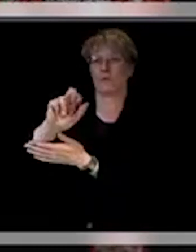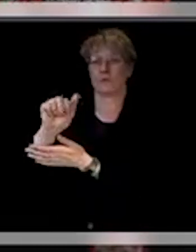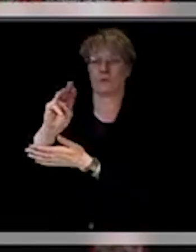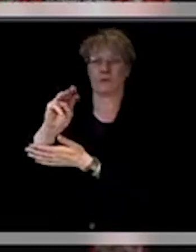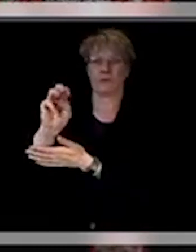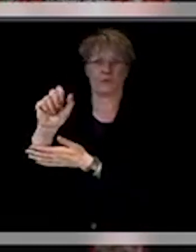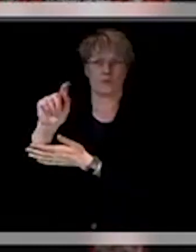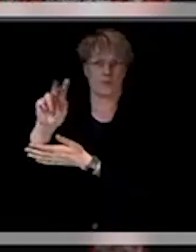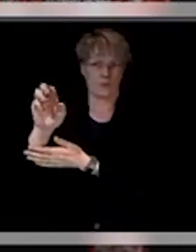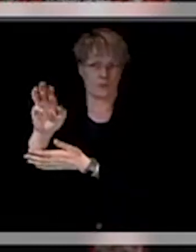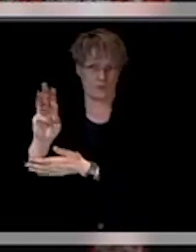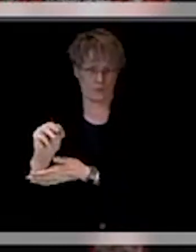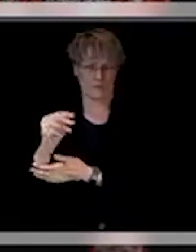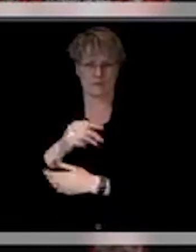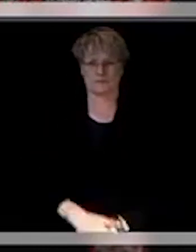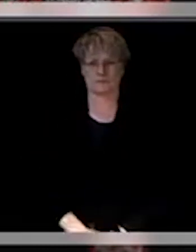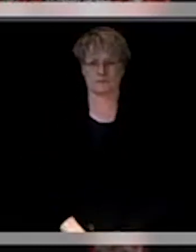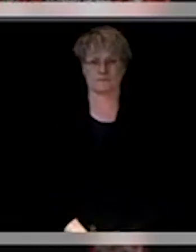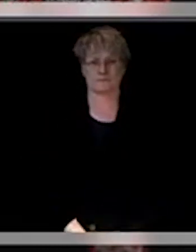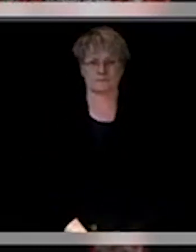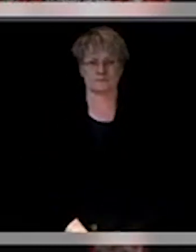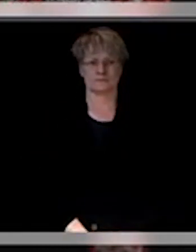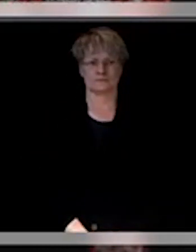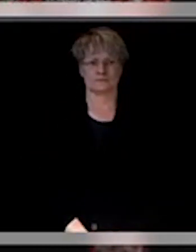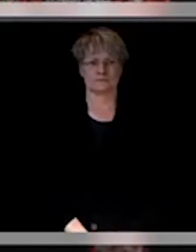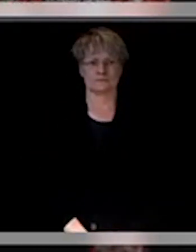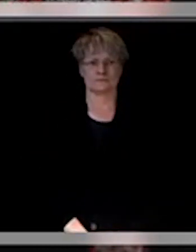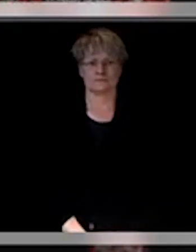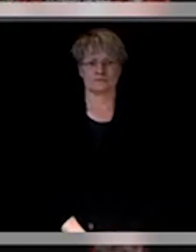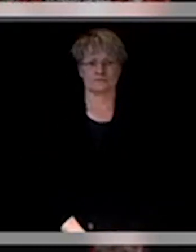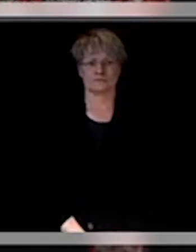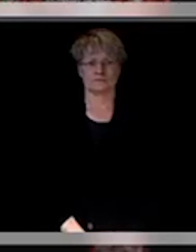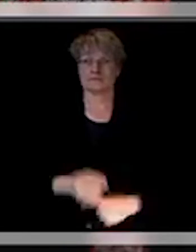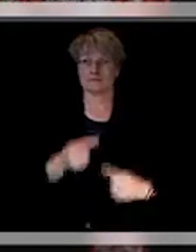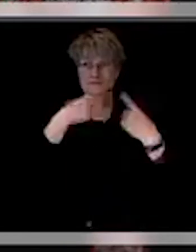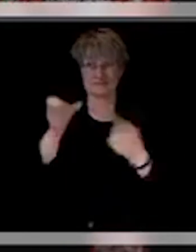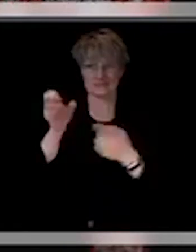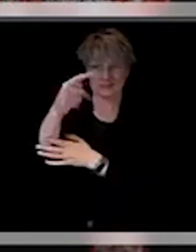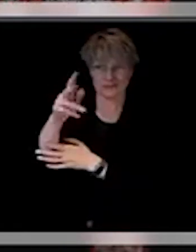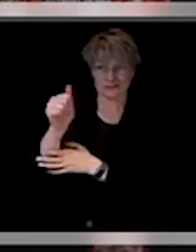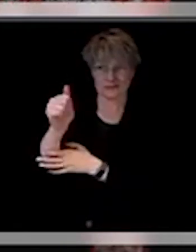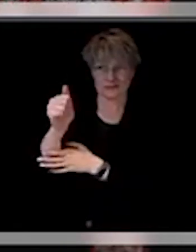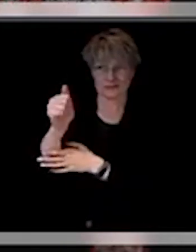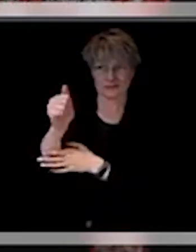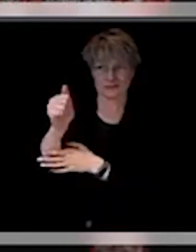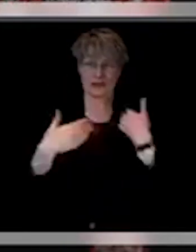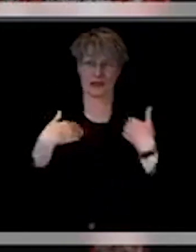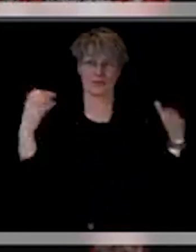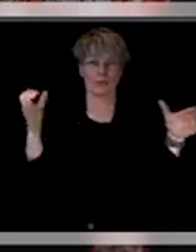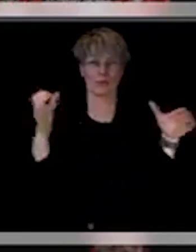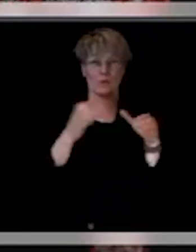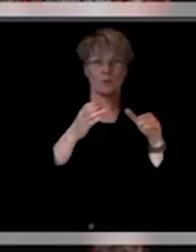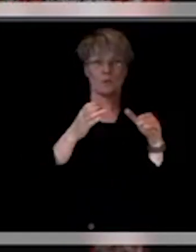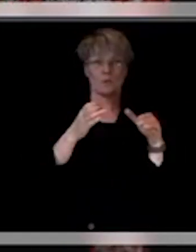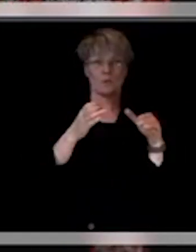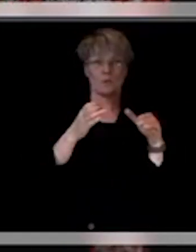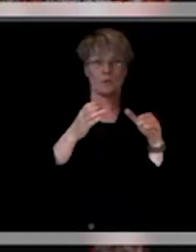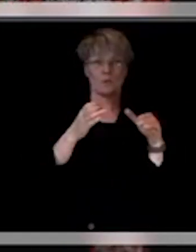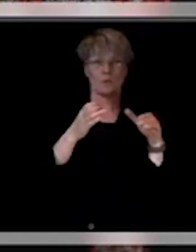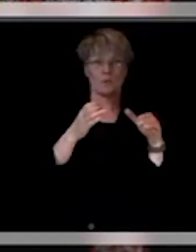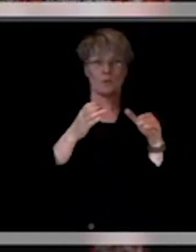we have a smaller, lower population than some of the other larger counties that are on the